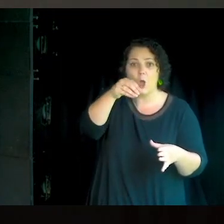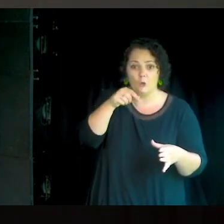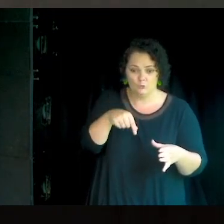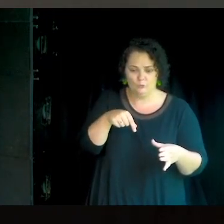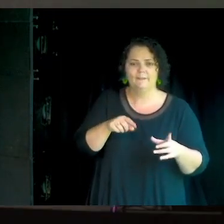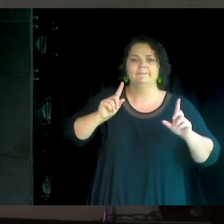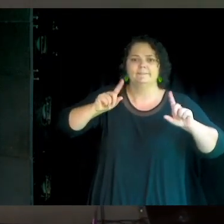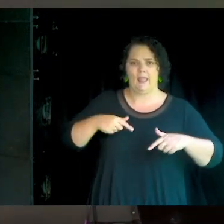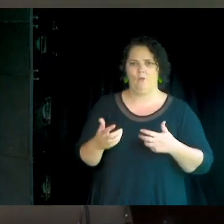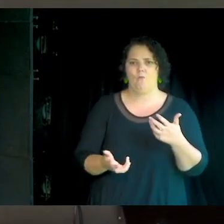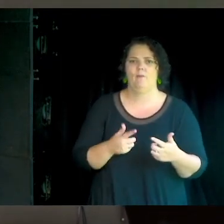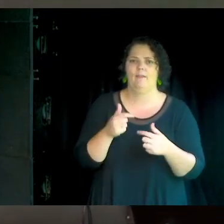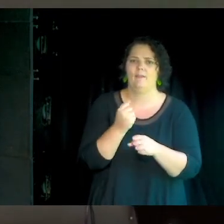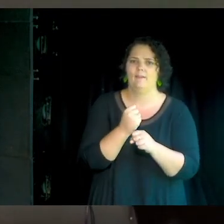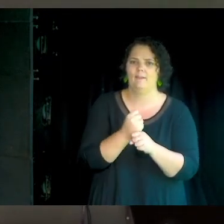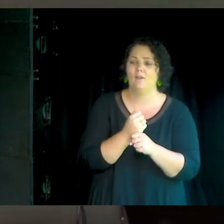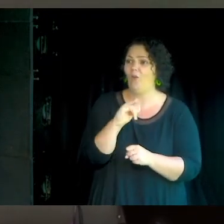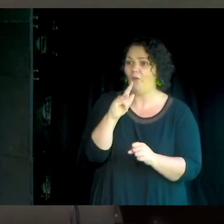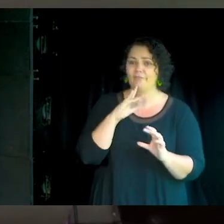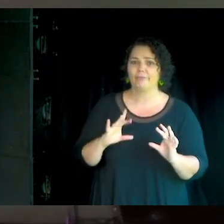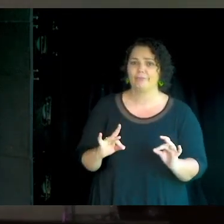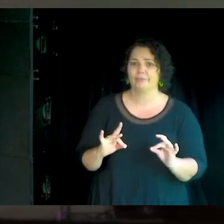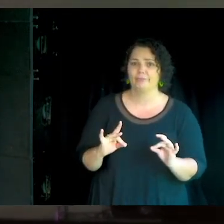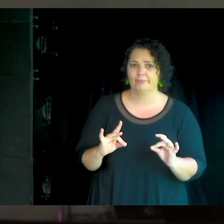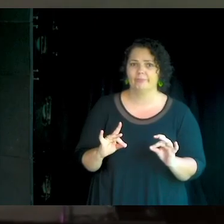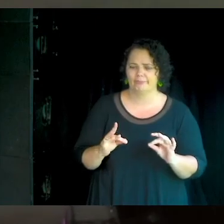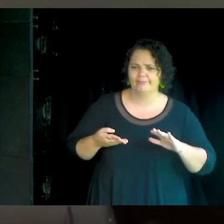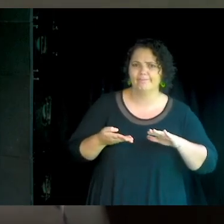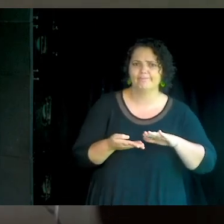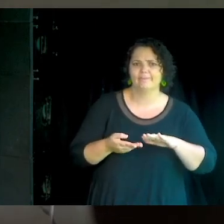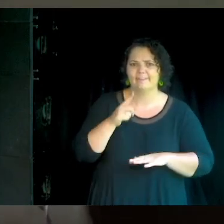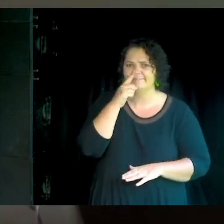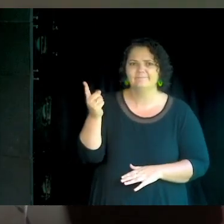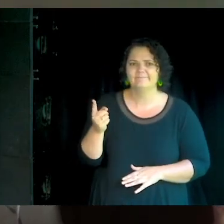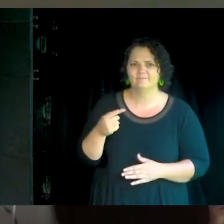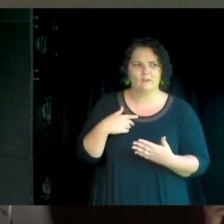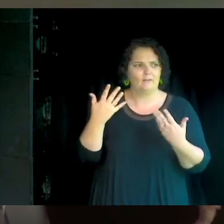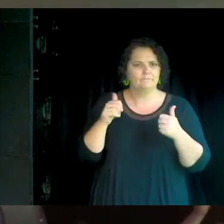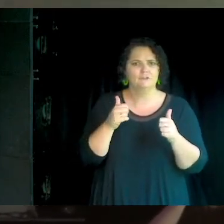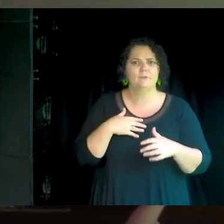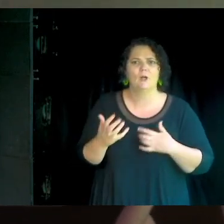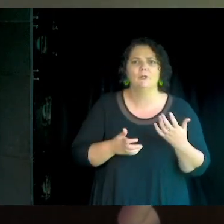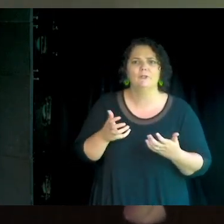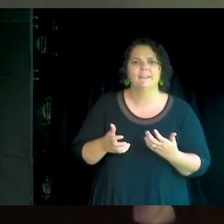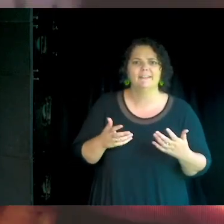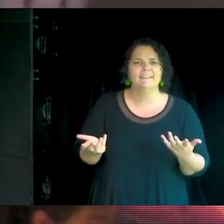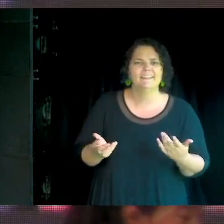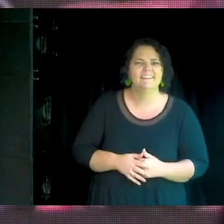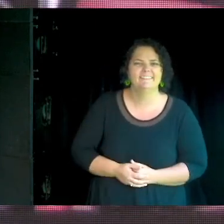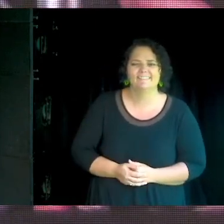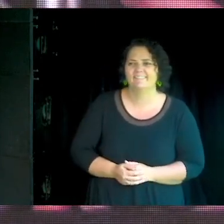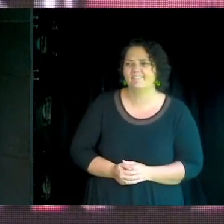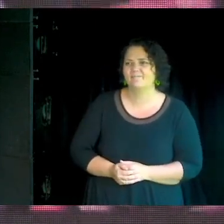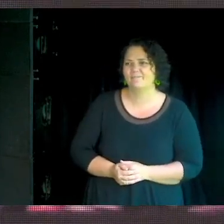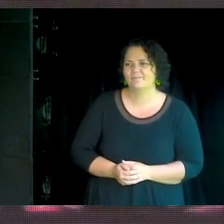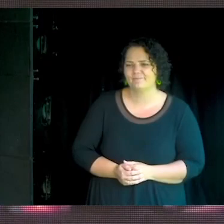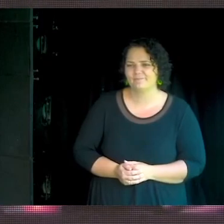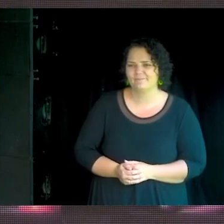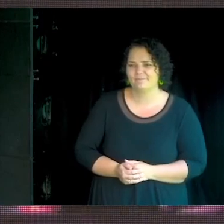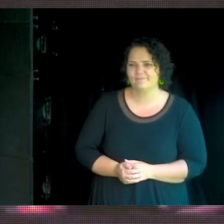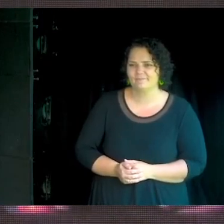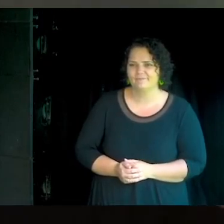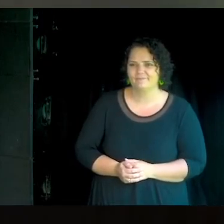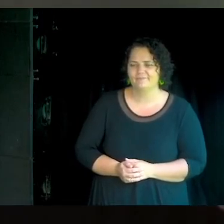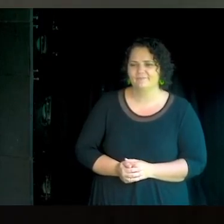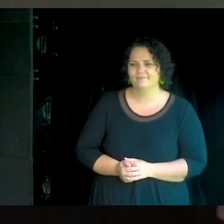otherwise the egg will stick to the pan and then I won't finish my cooking all right